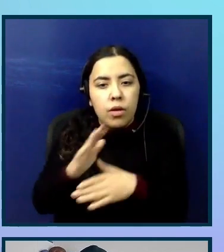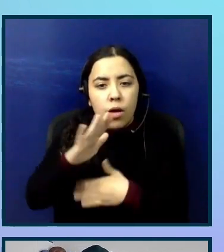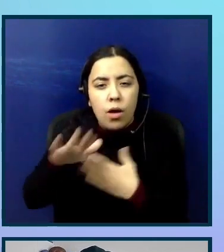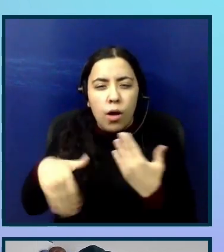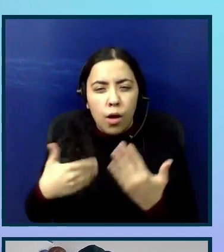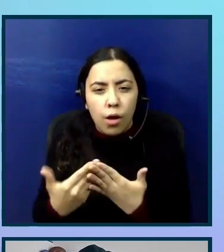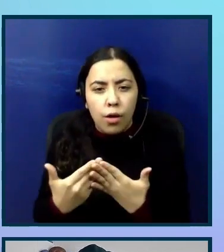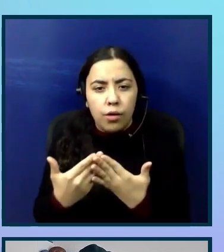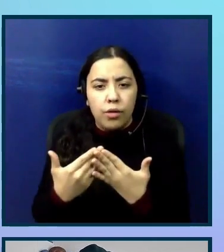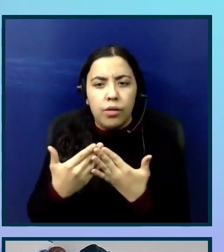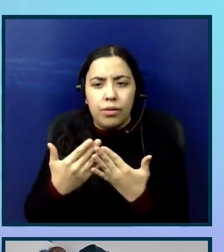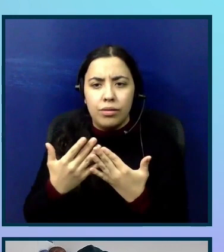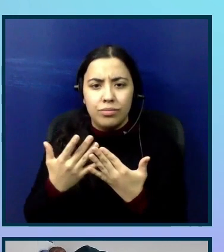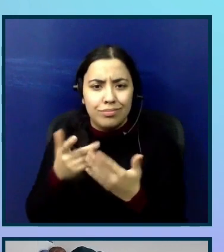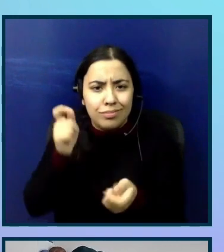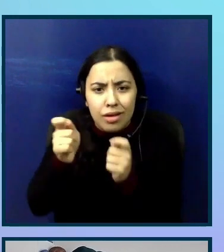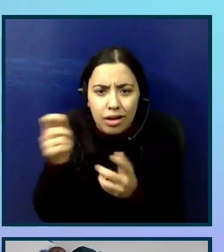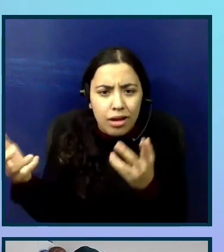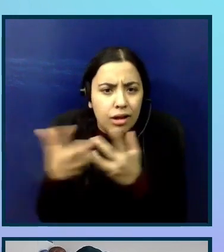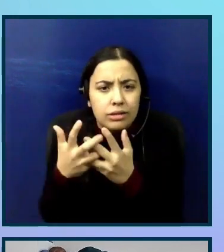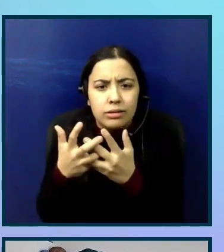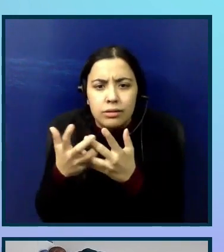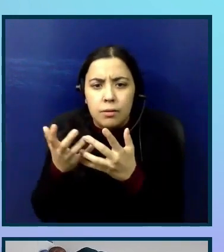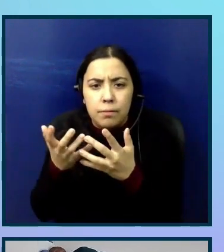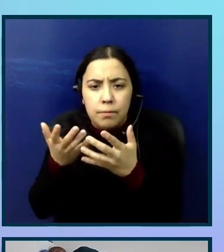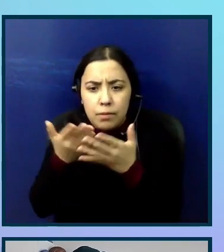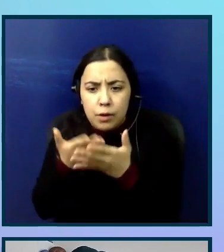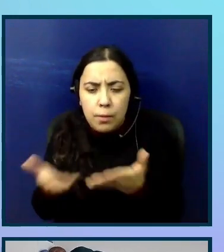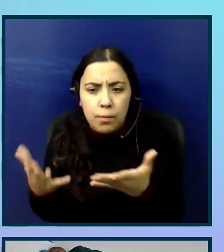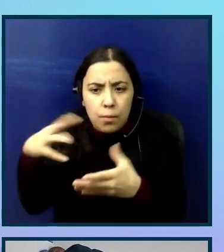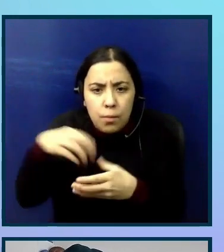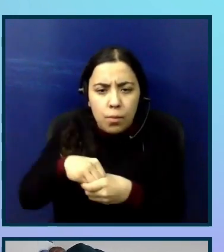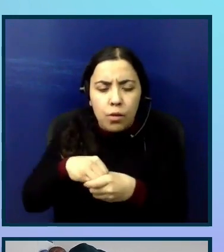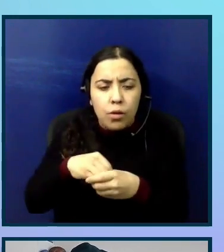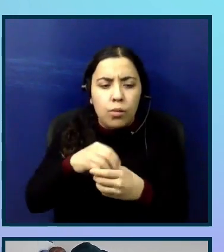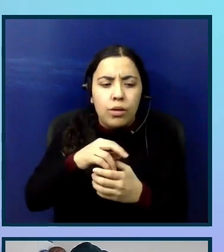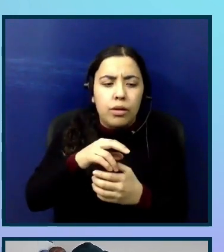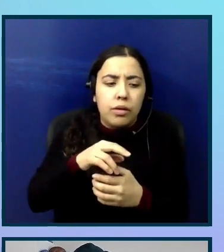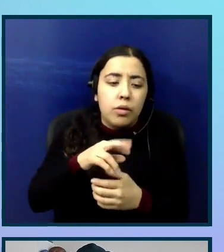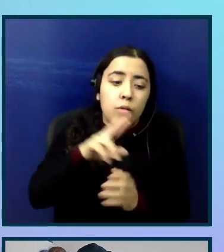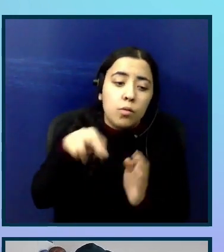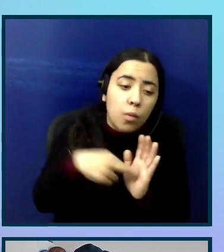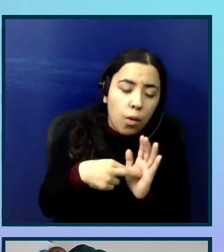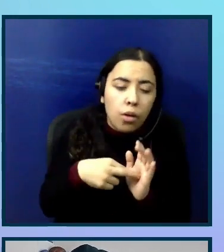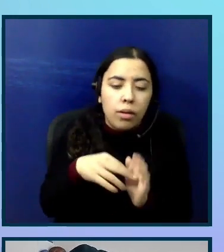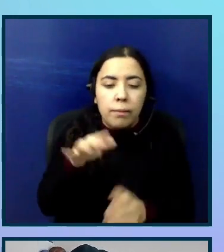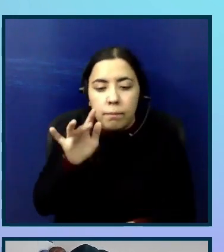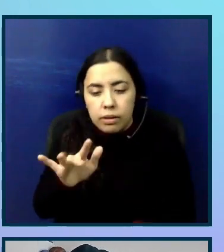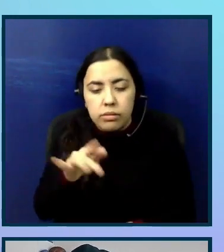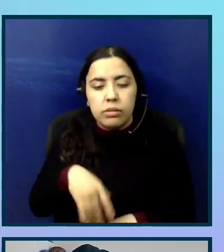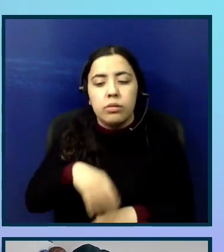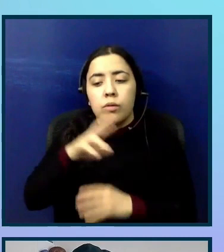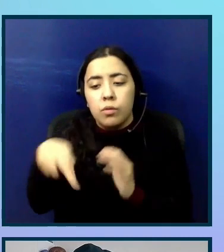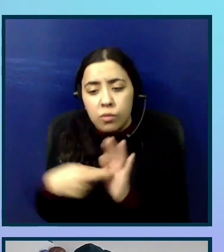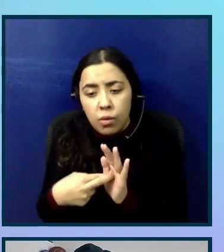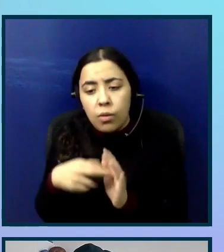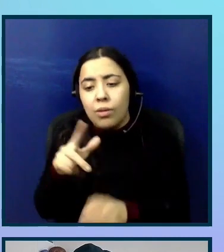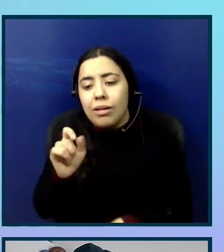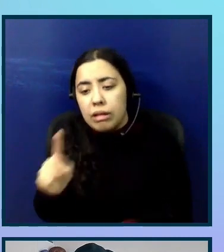So many custom components are out there with roll button, roll of lint. Tabindex is zero and click, right?